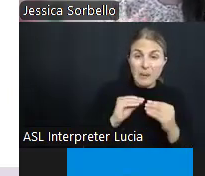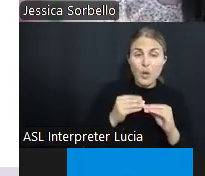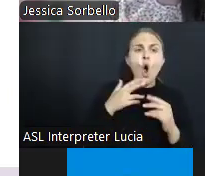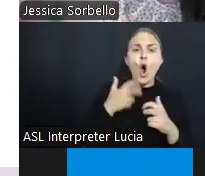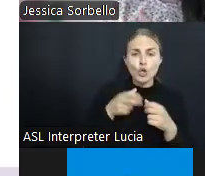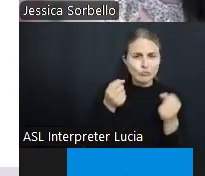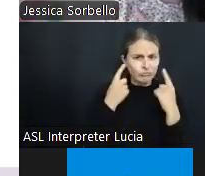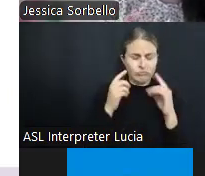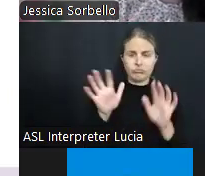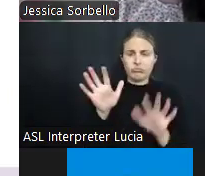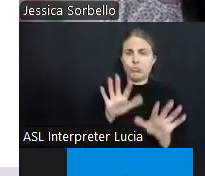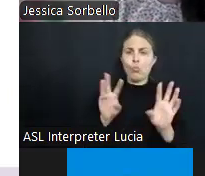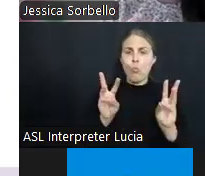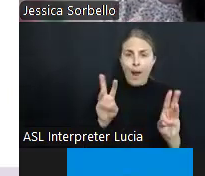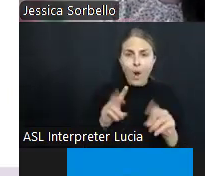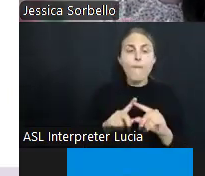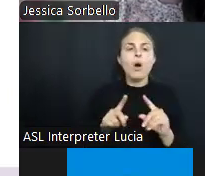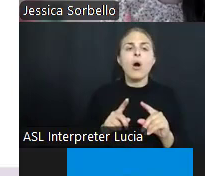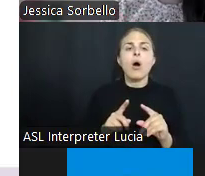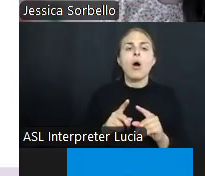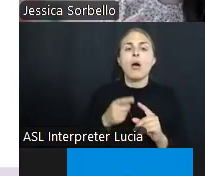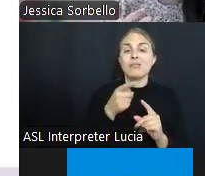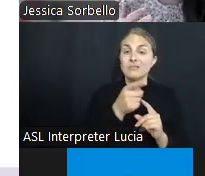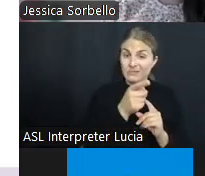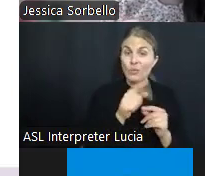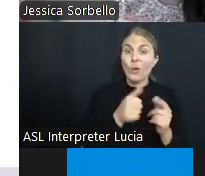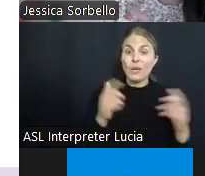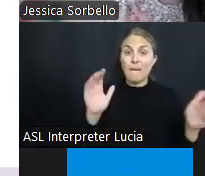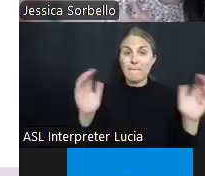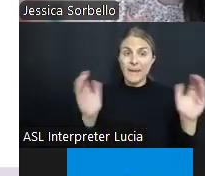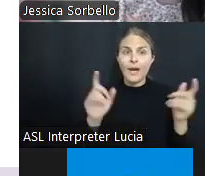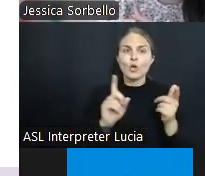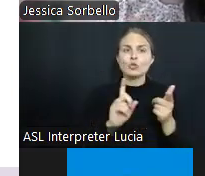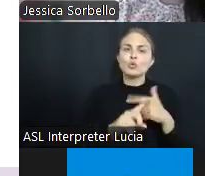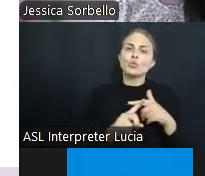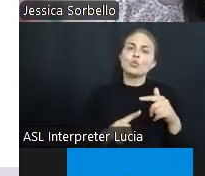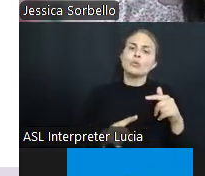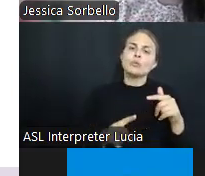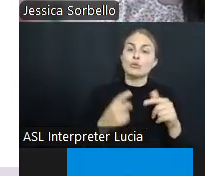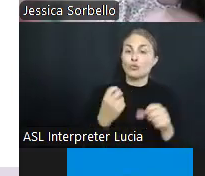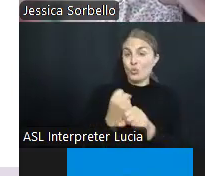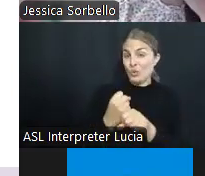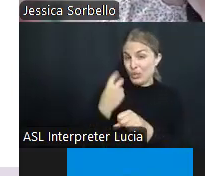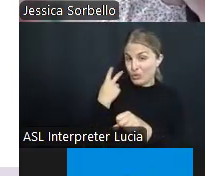compare it to just two years prior. So in 2019.